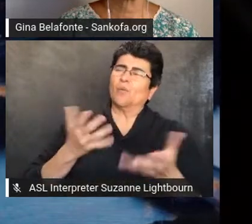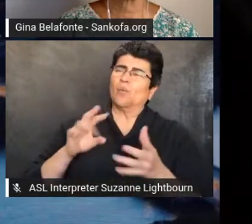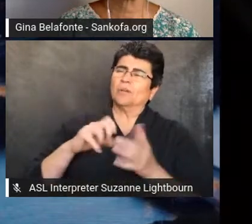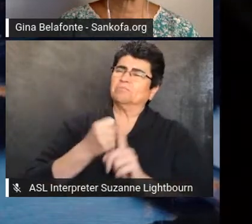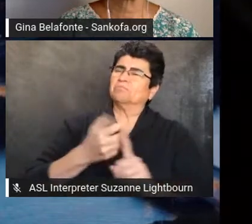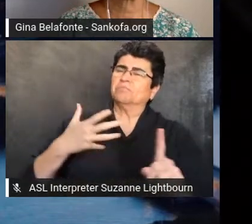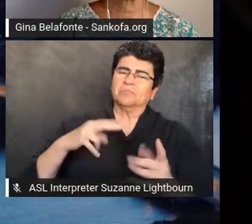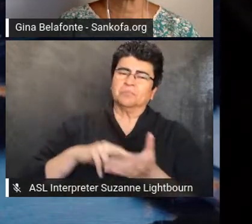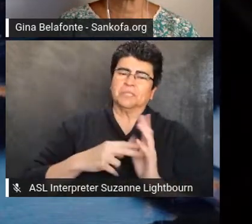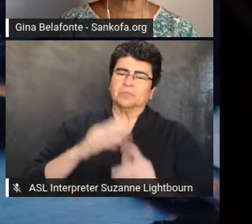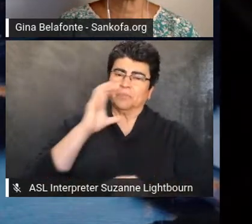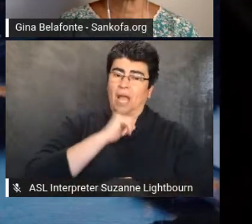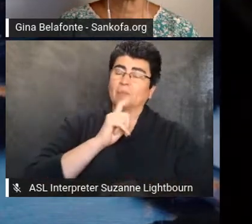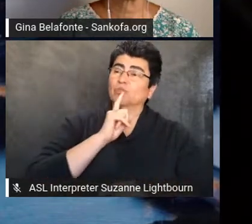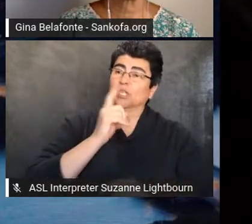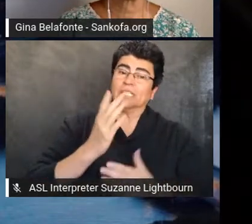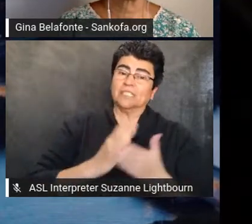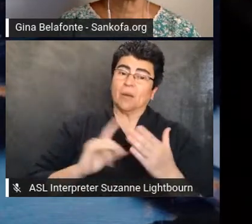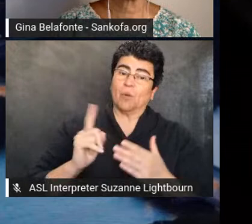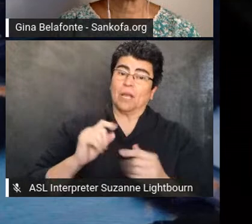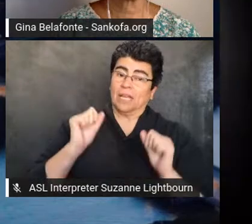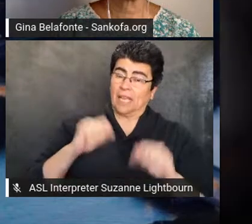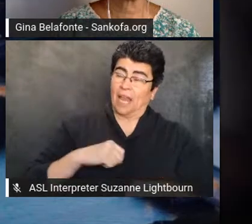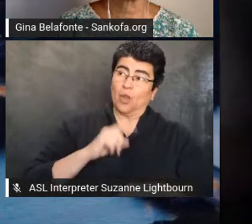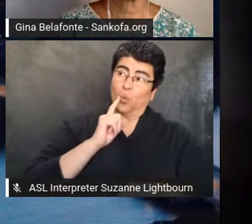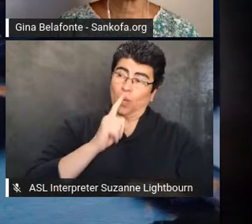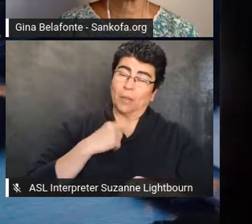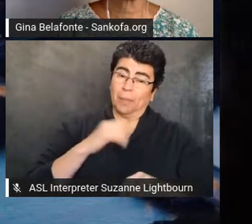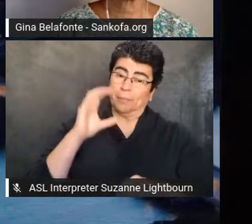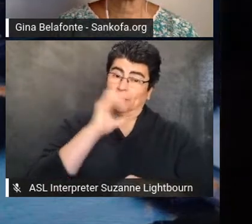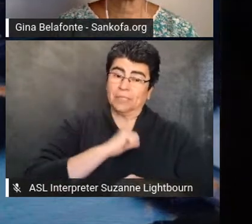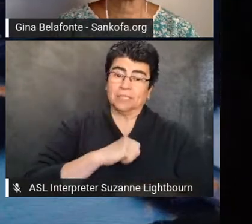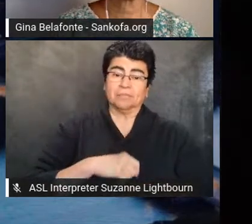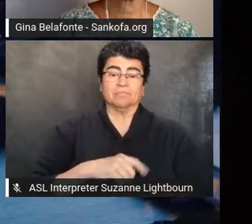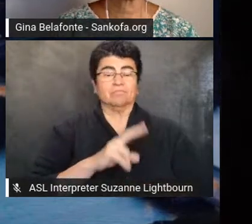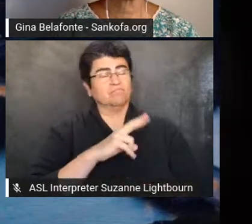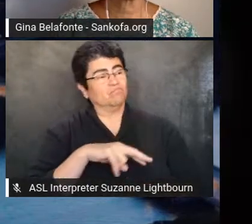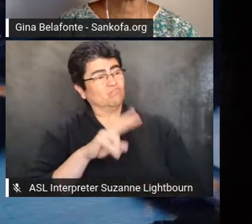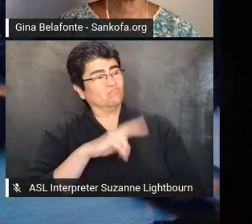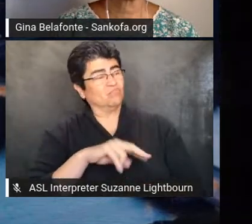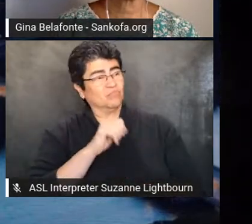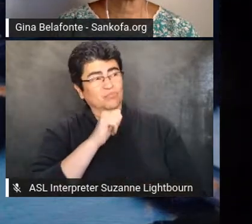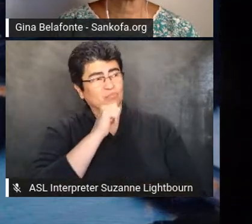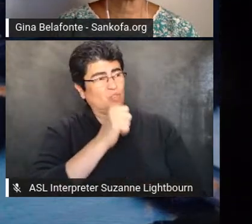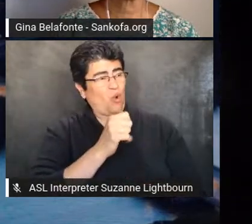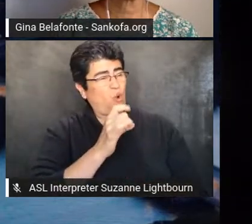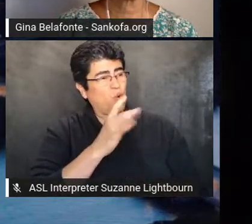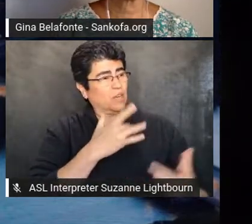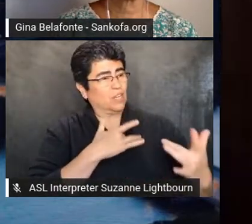I'm sure he's somewhere, so therefore, can he really be missing? You don't seem too terribly concerned.